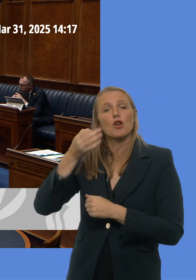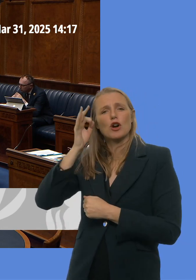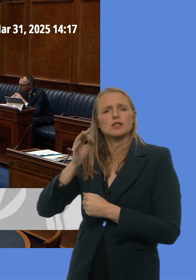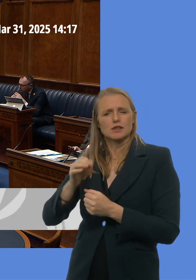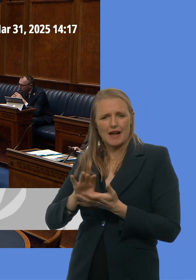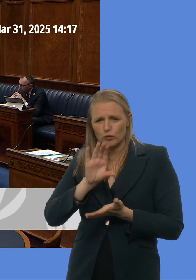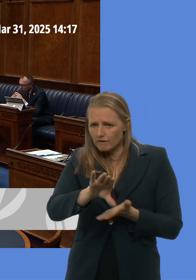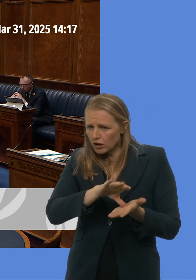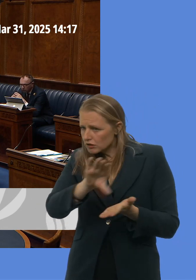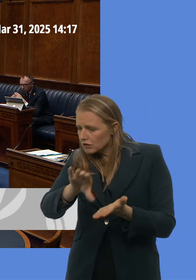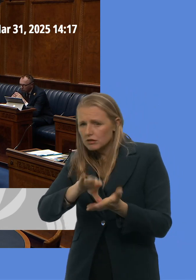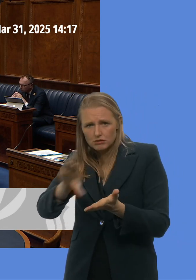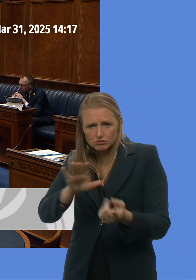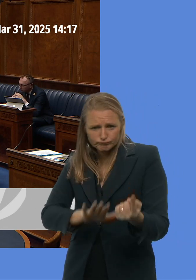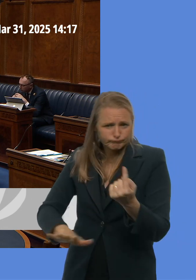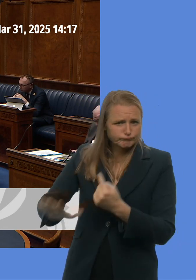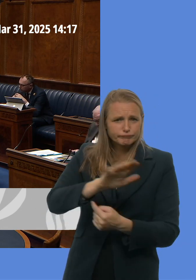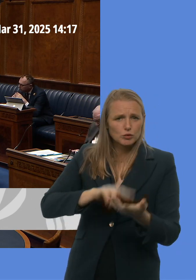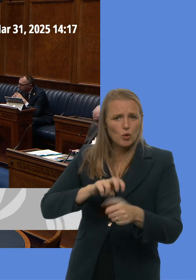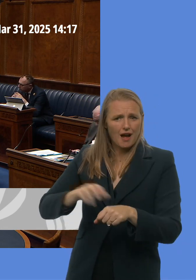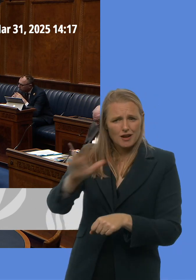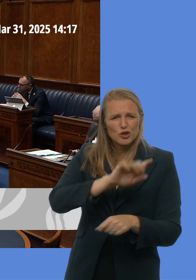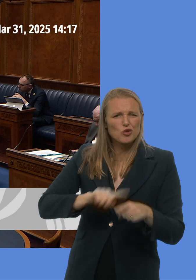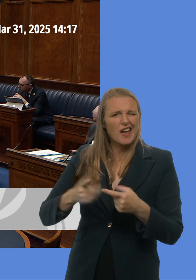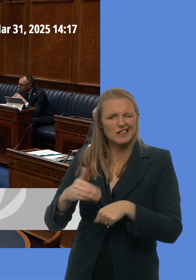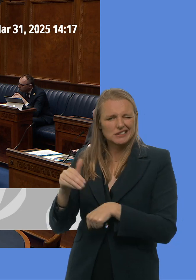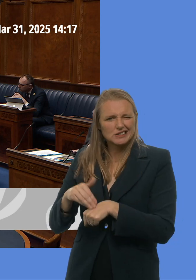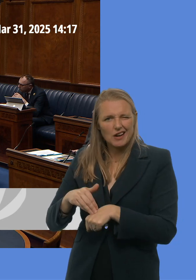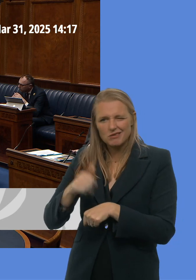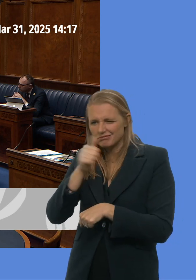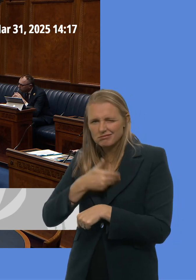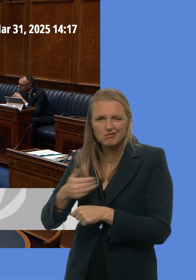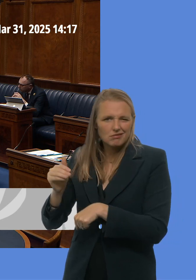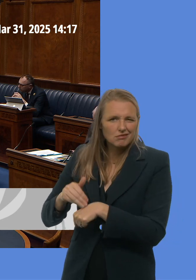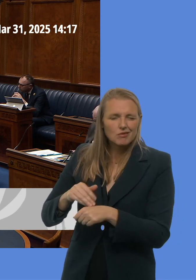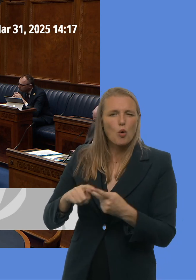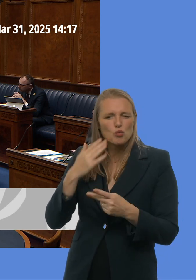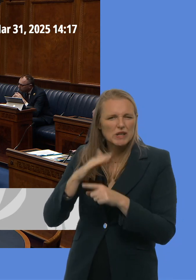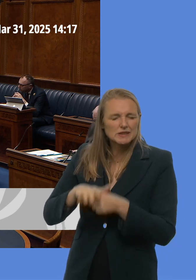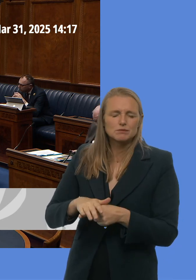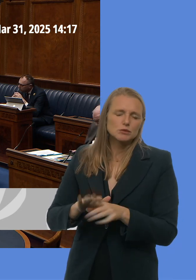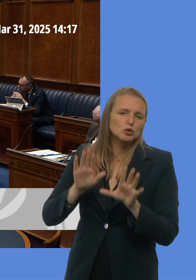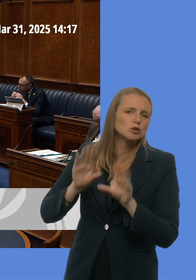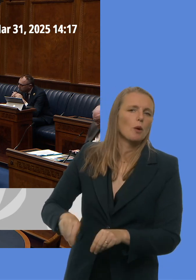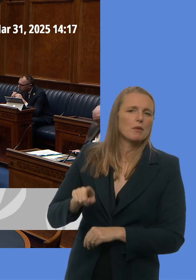across the region to tackle sectarianism and racism, build good community relationships and deal with antagonisms